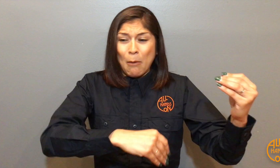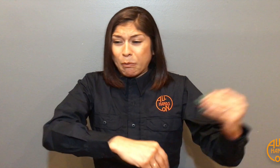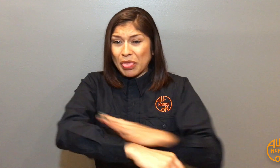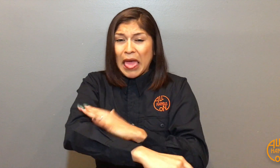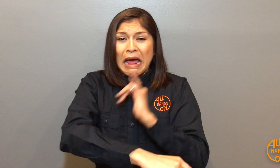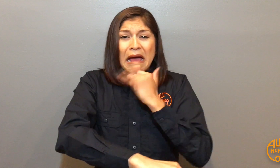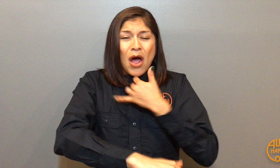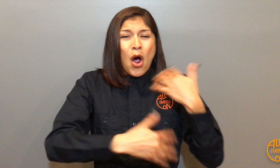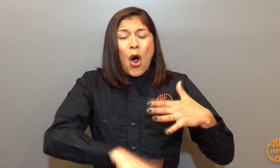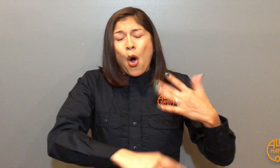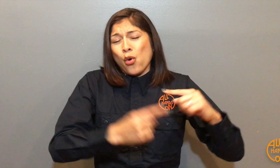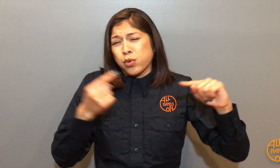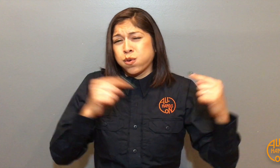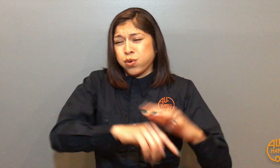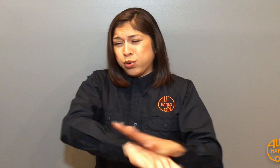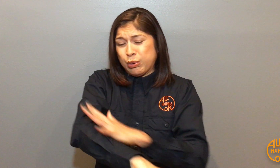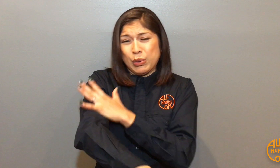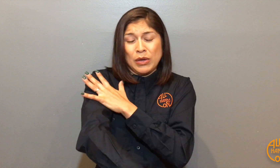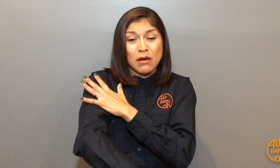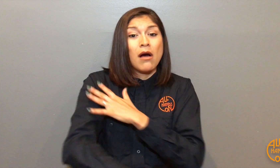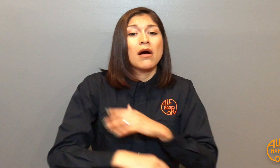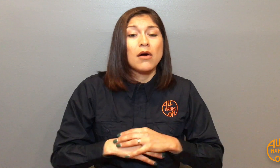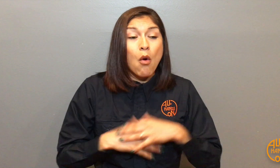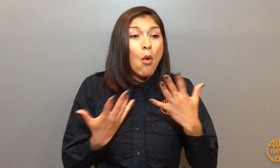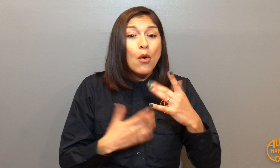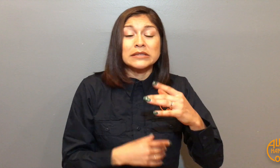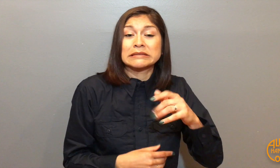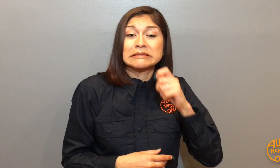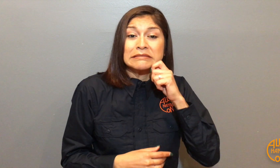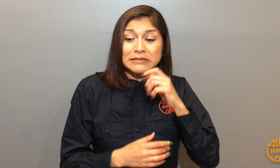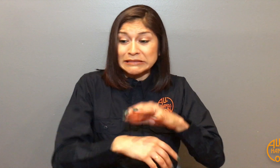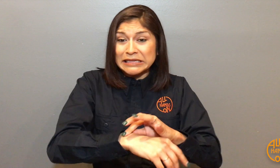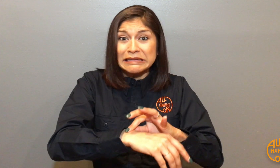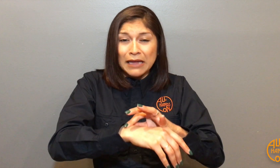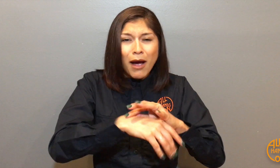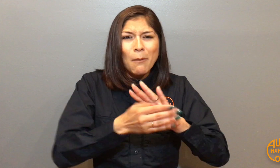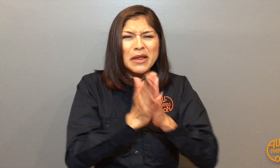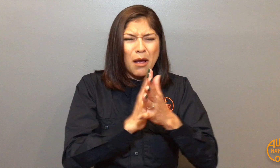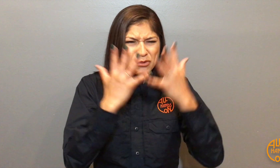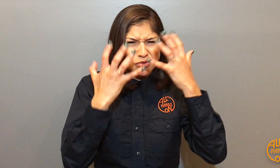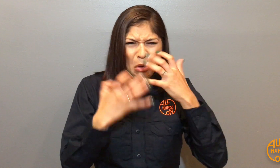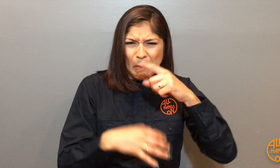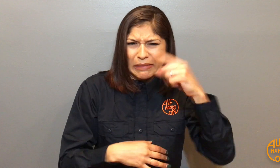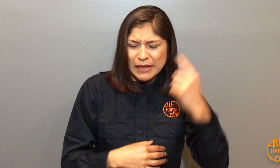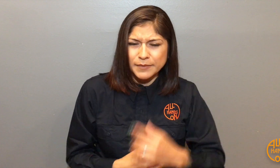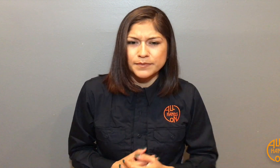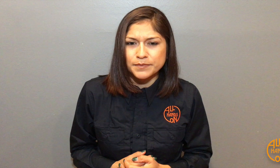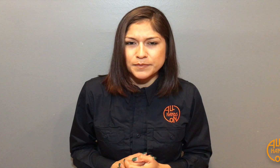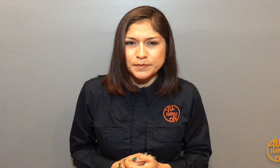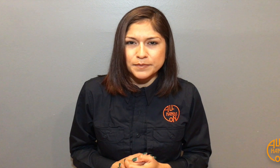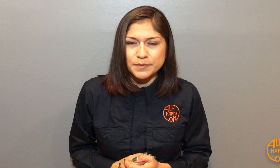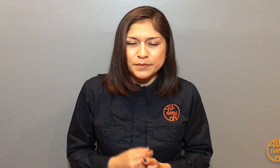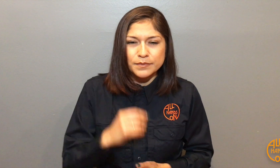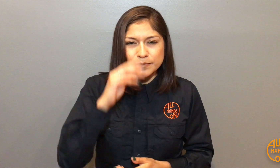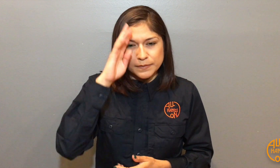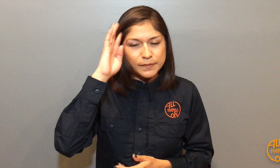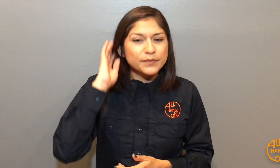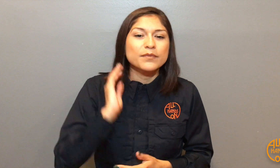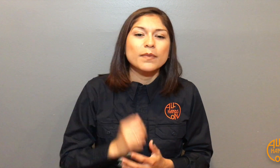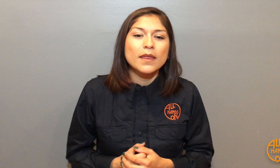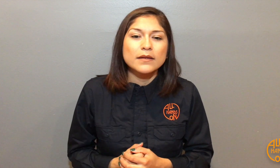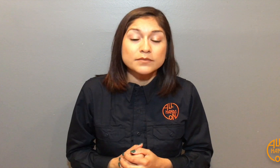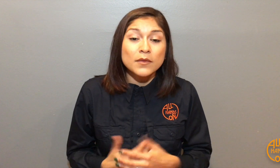while cooking or if your skin becomes dark black from the burn